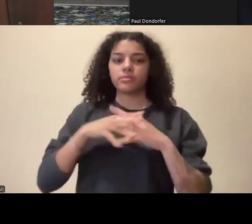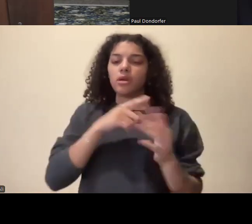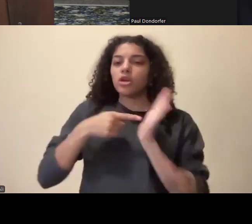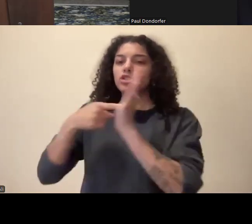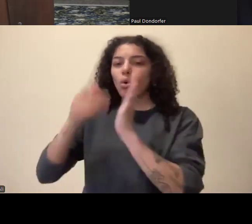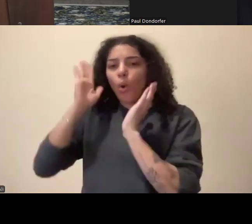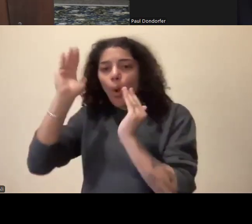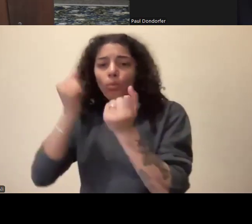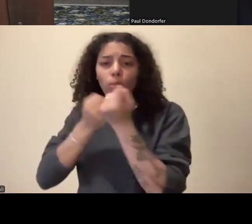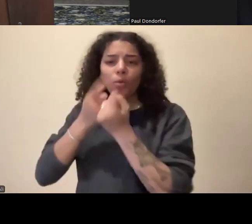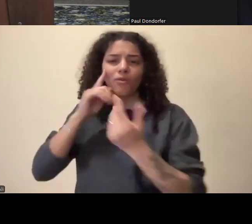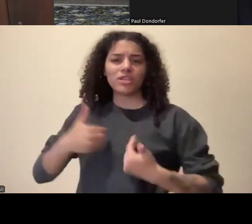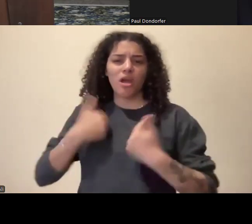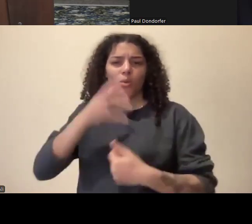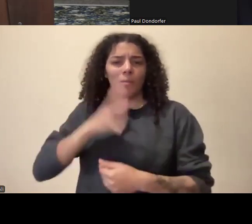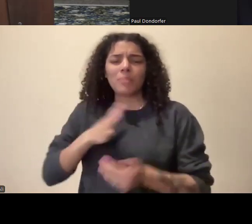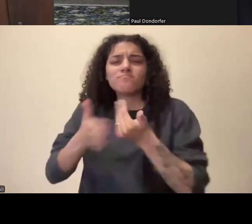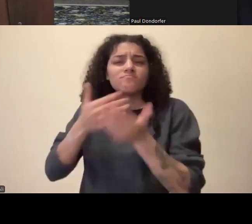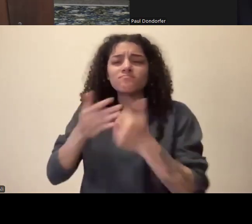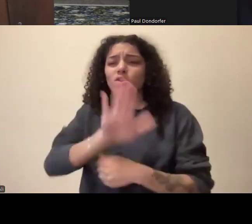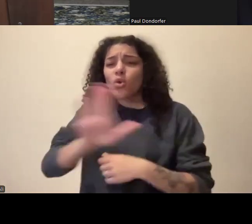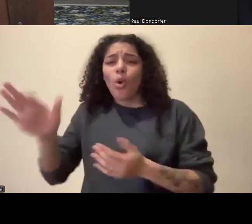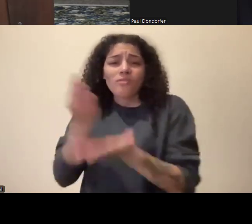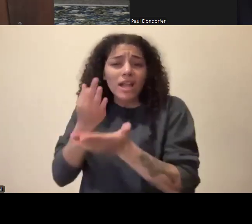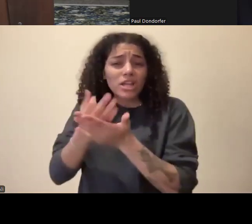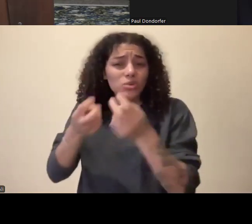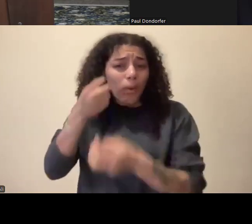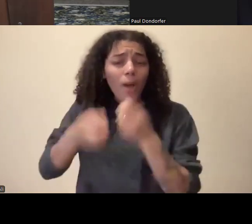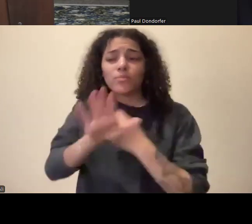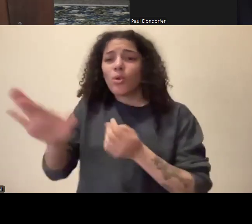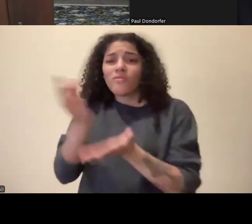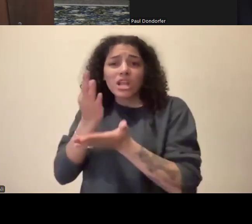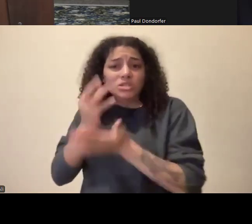girl regardless of financial circumstances has the opportunity to experience the magic of prom